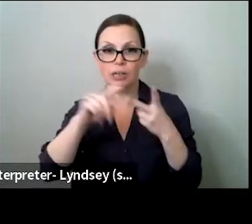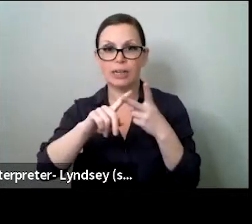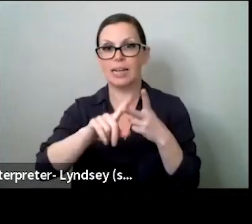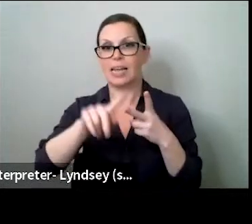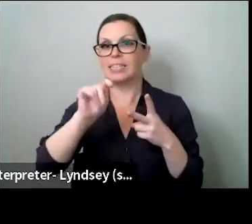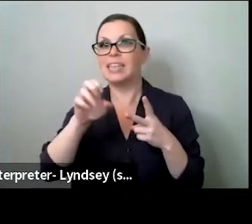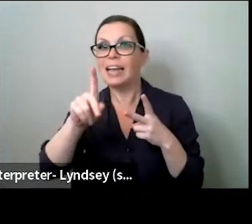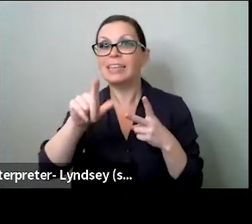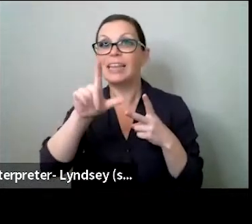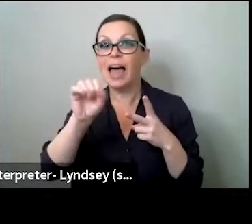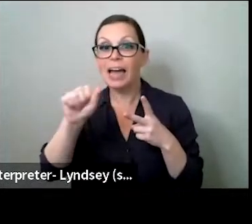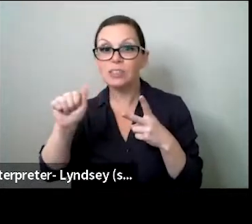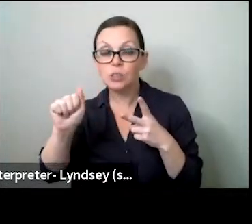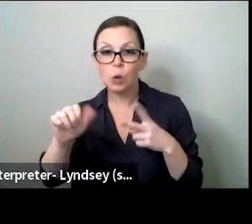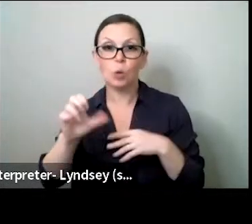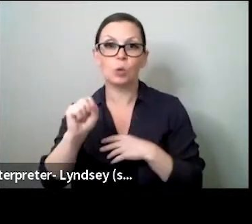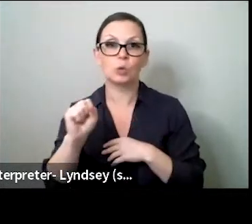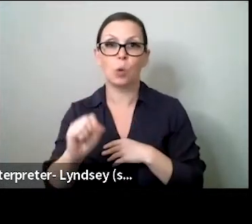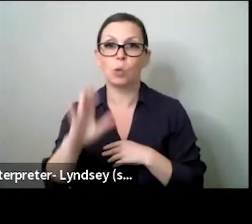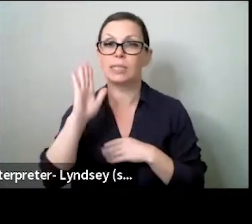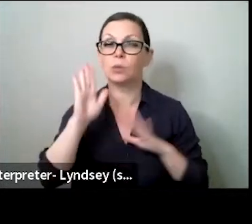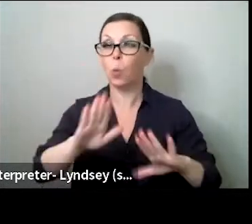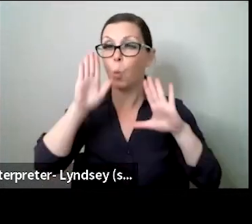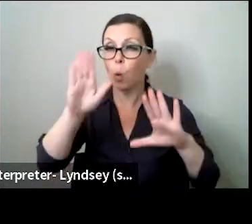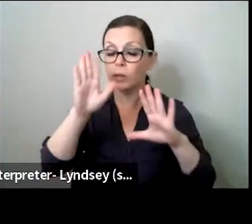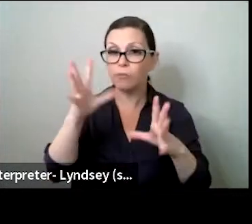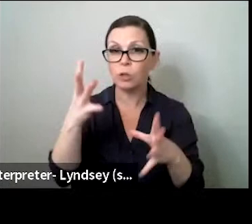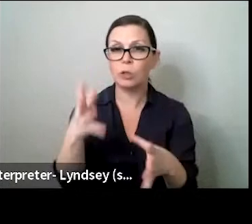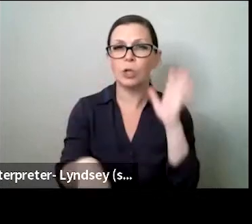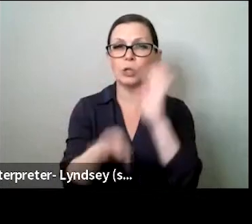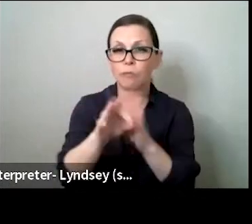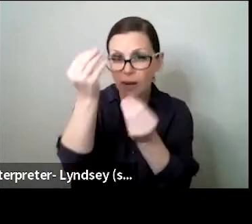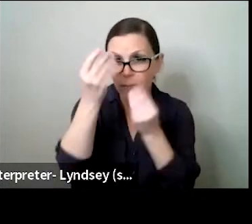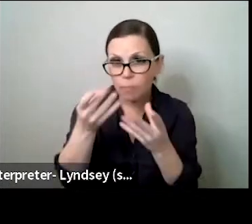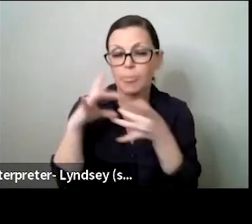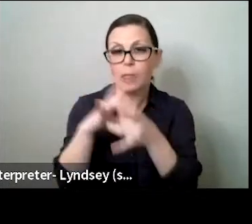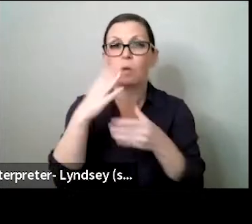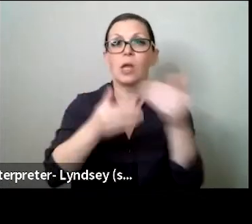if you think you're gonna be on the set of one of these shows about what the process is going to be like,